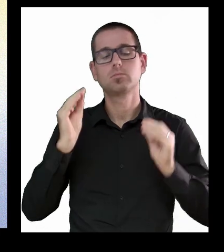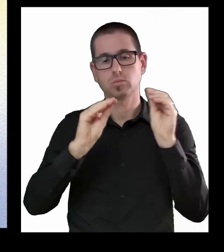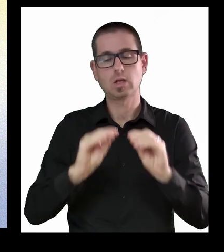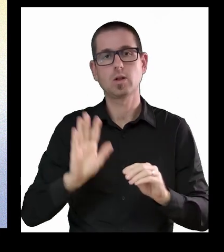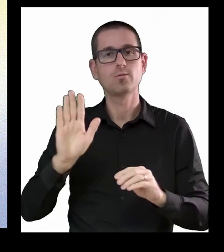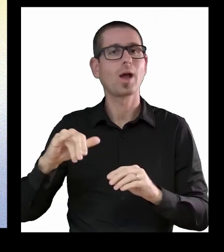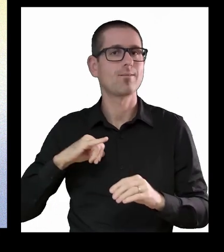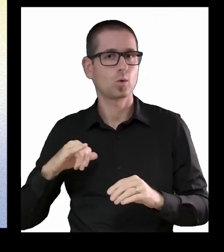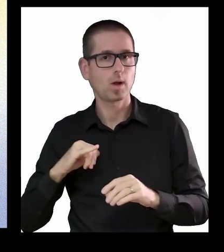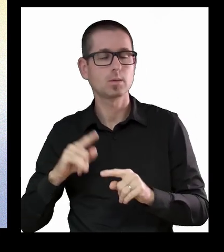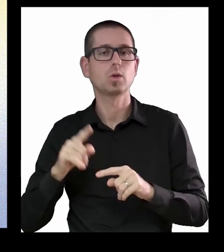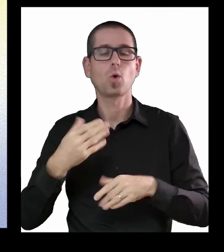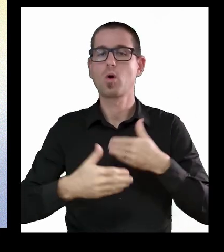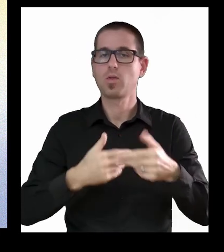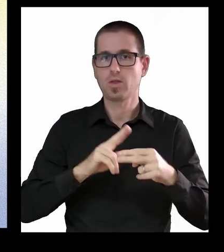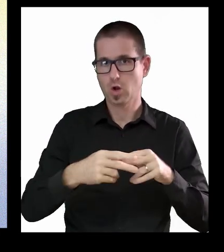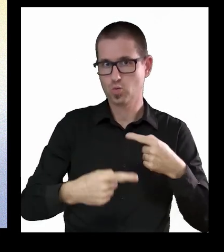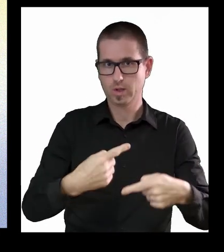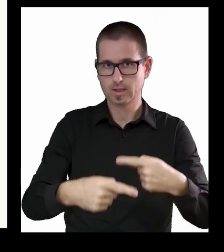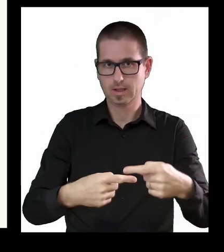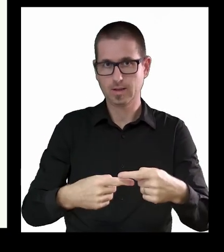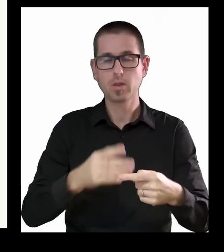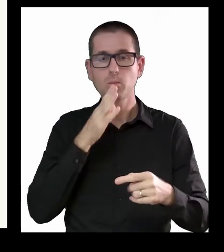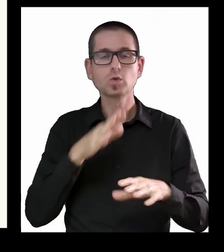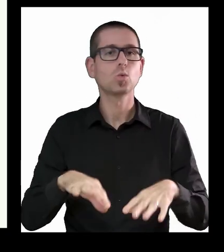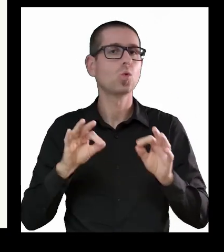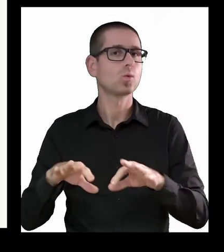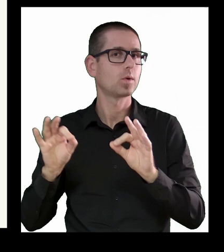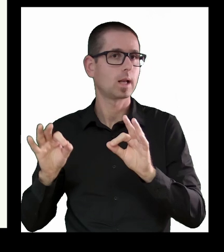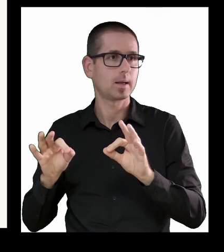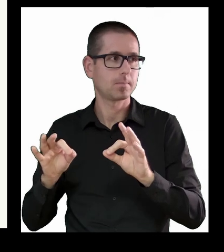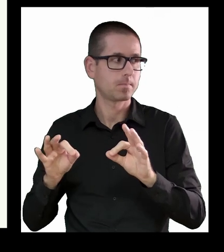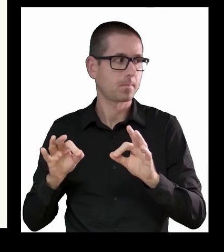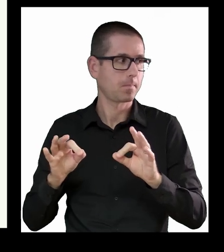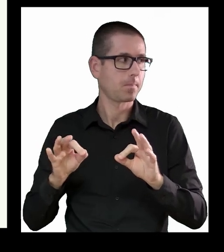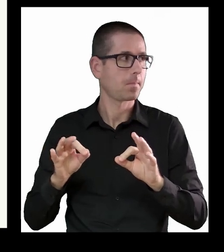then when you continued you will find out what